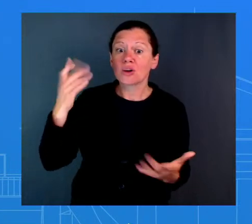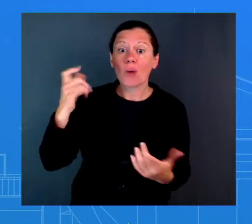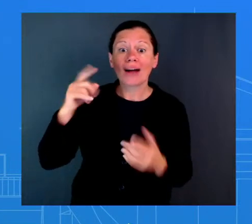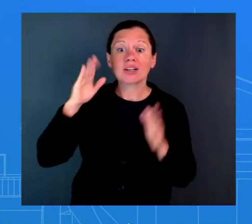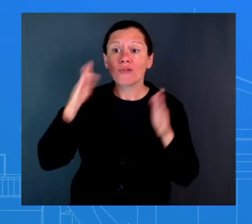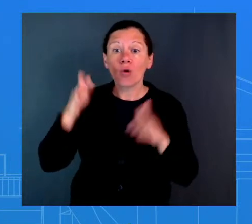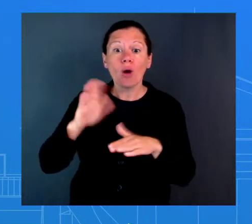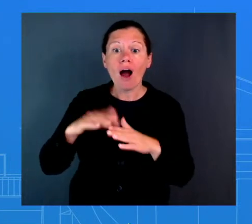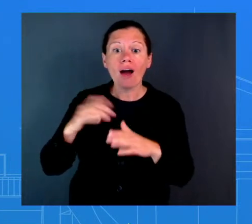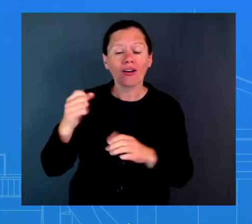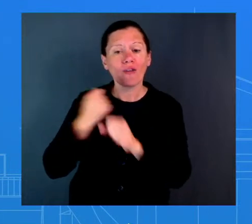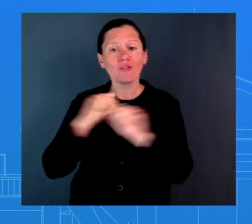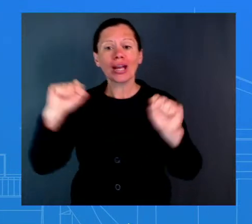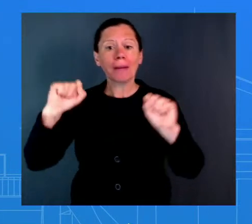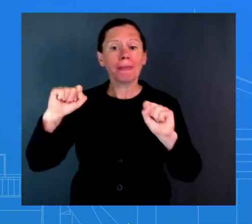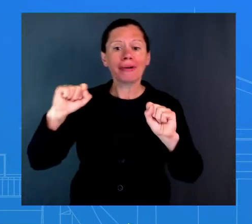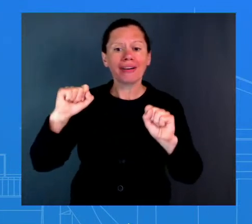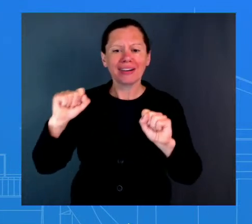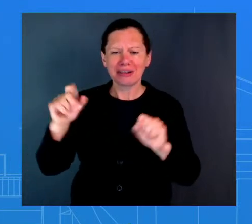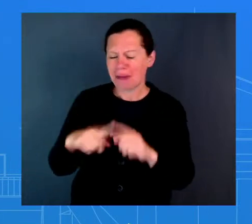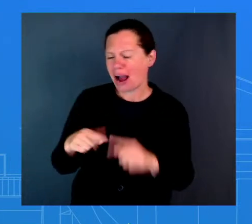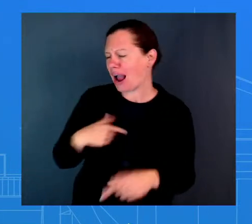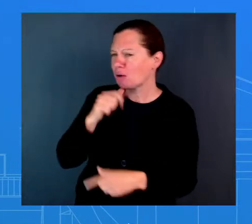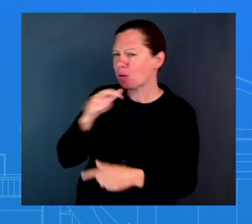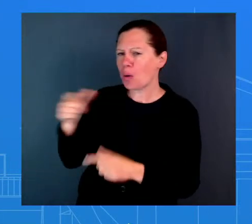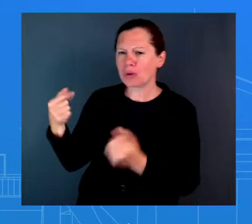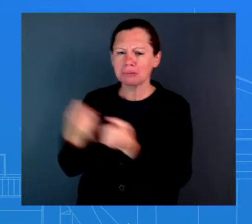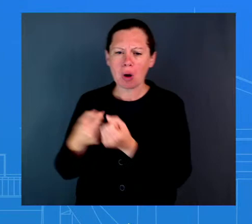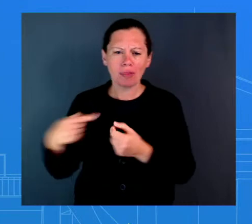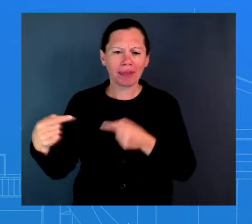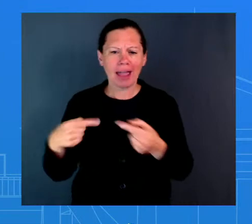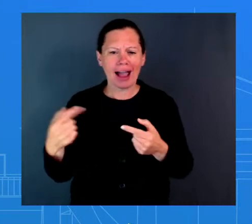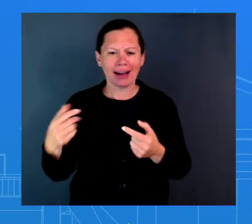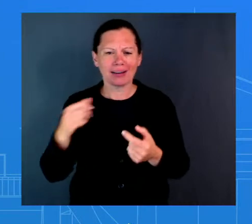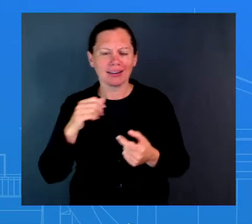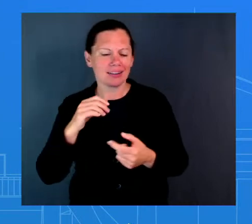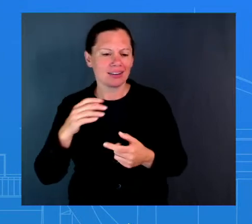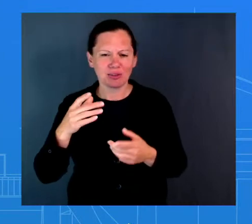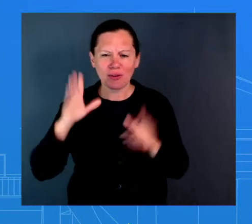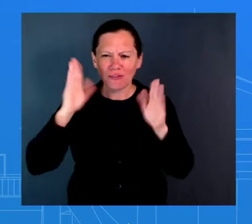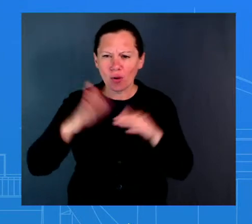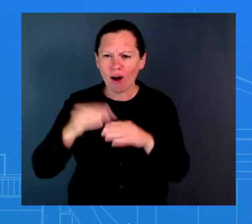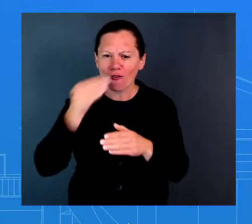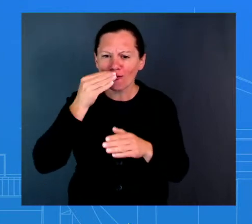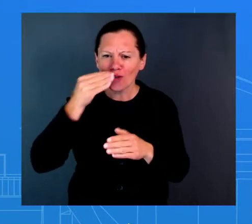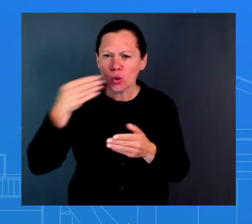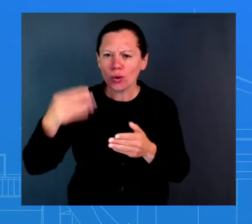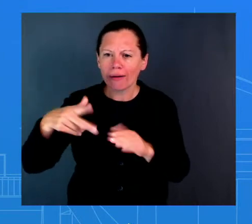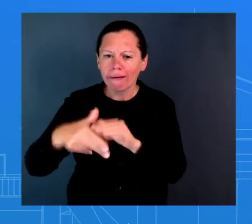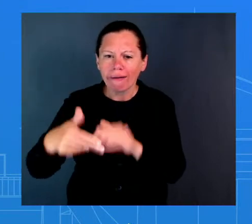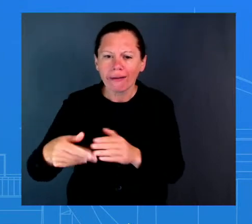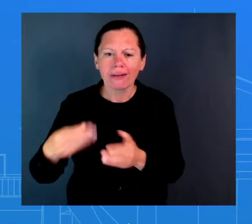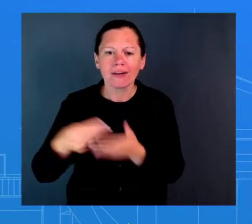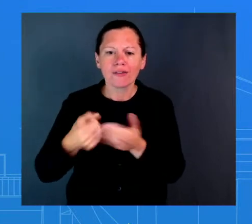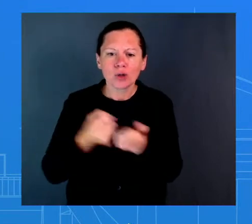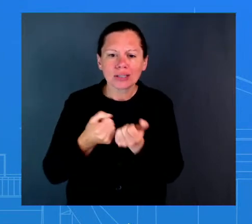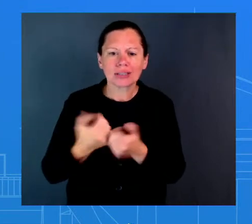to severe cuts to food safety, Meals on Wheels, Head Start, education, law enforcement, and much more.